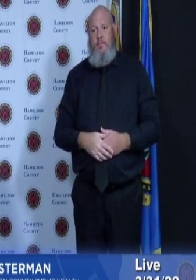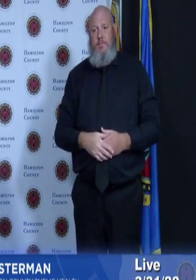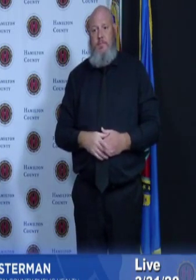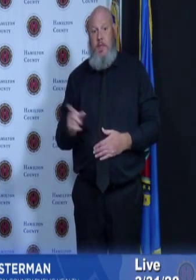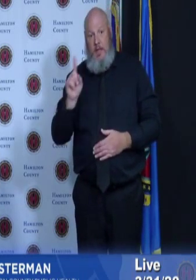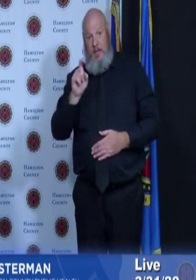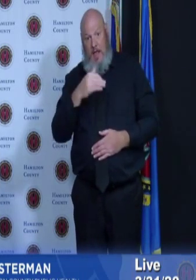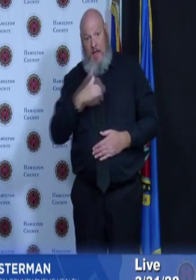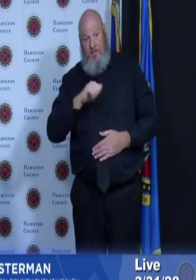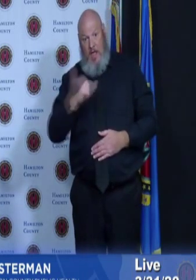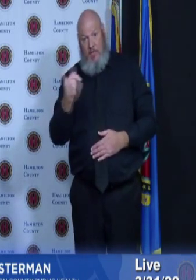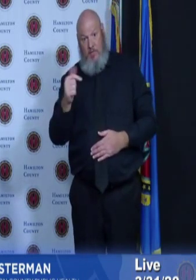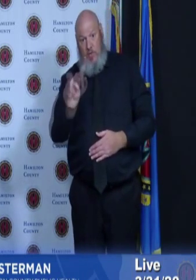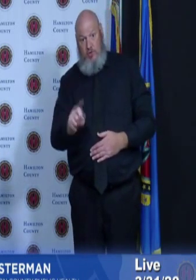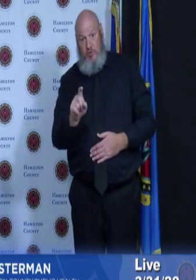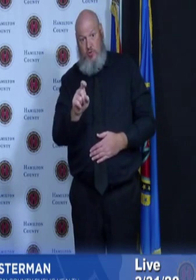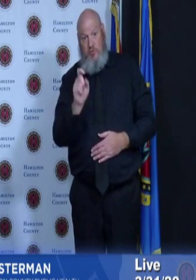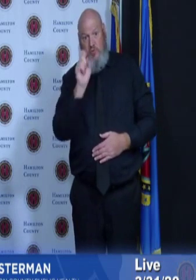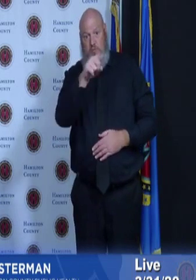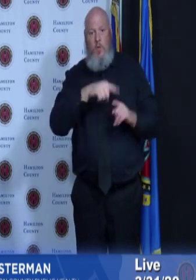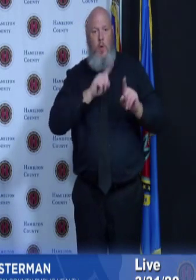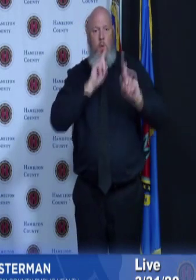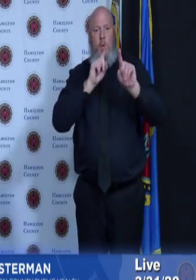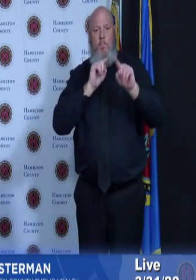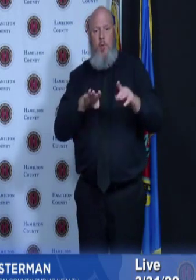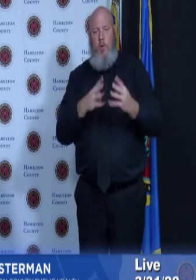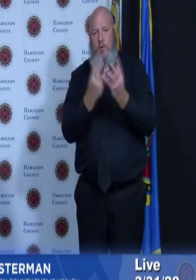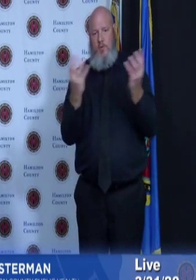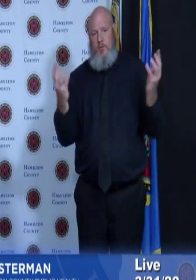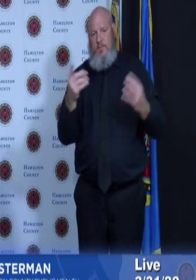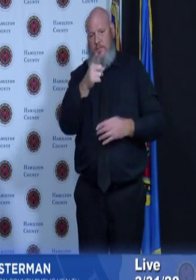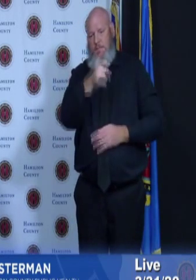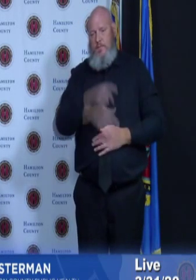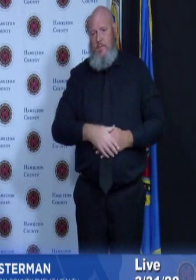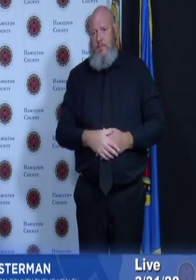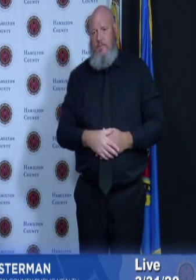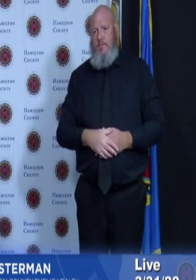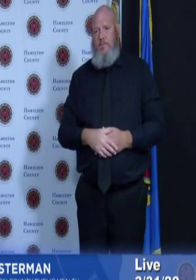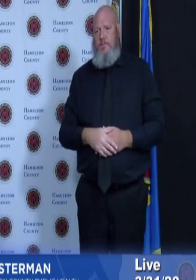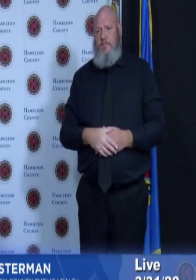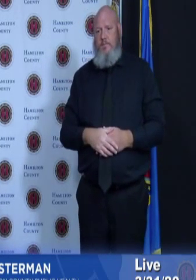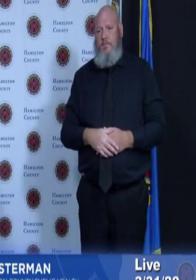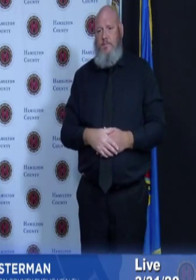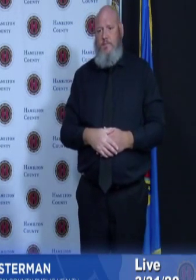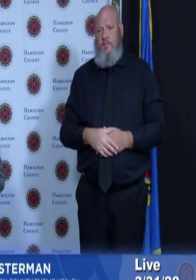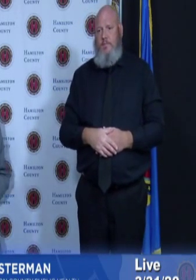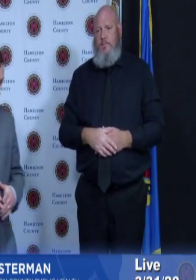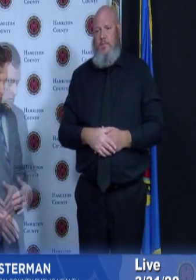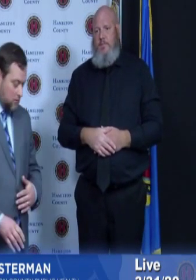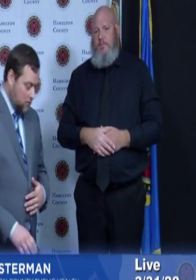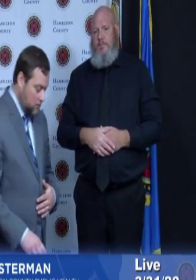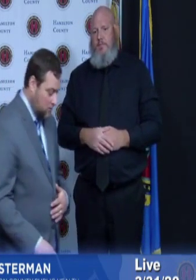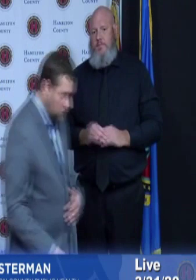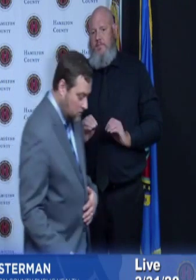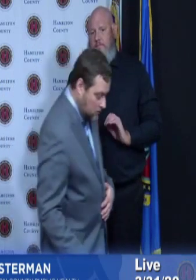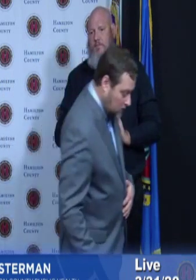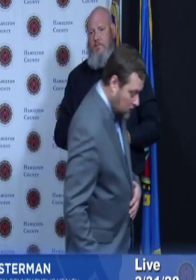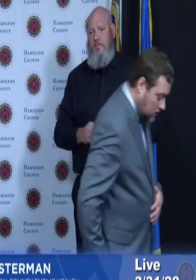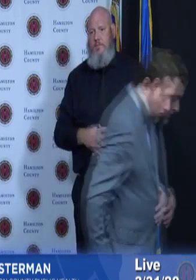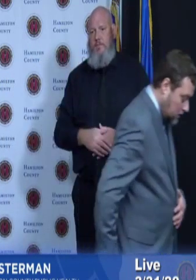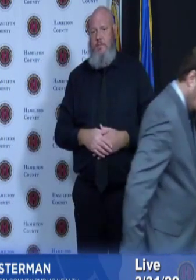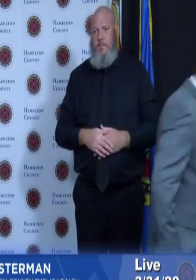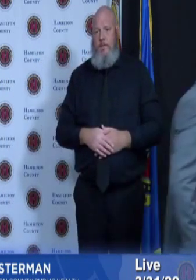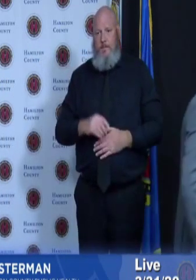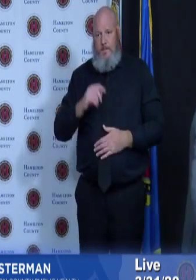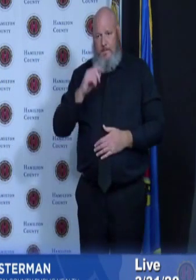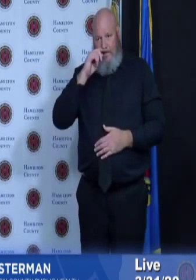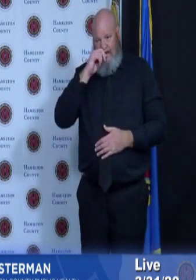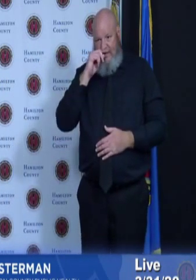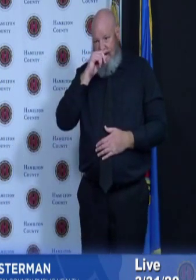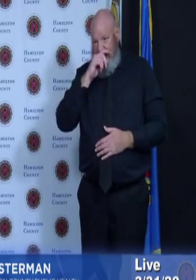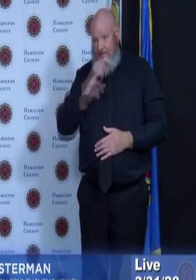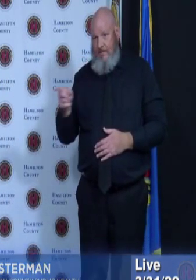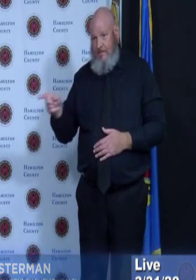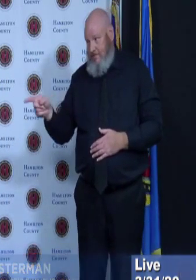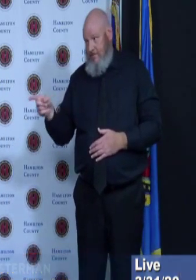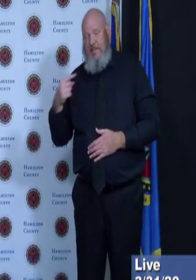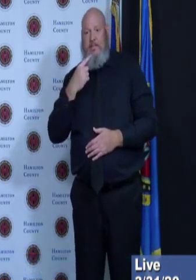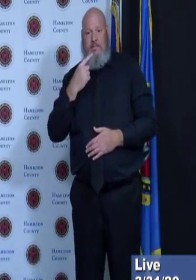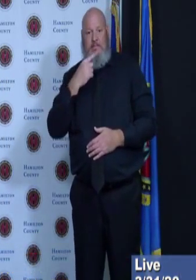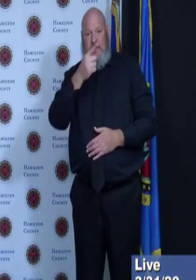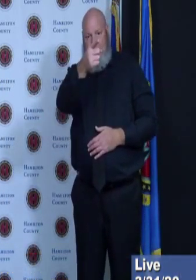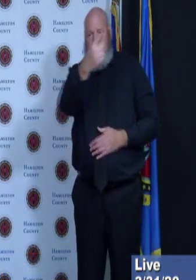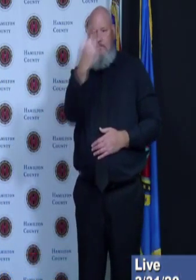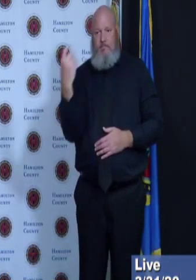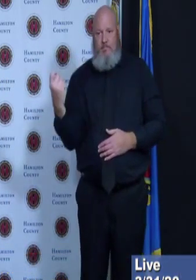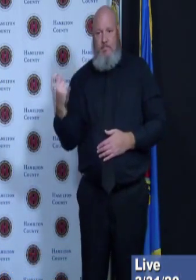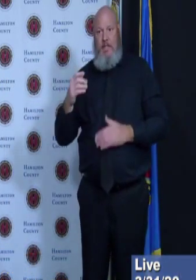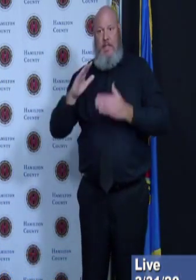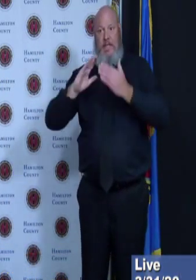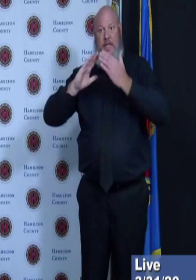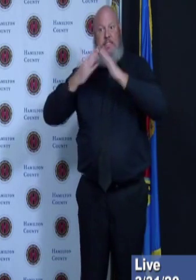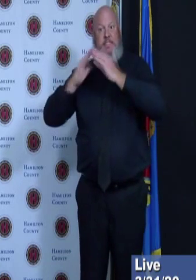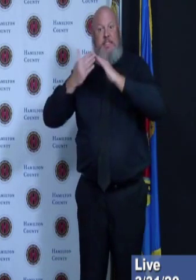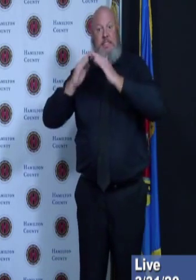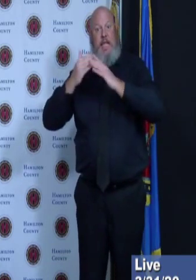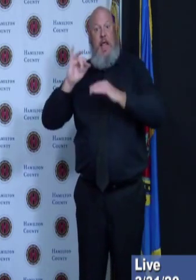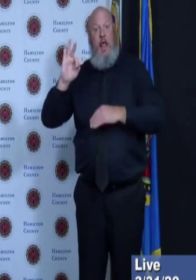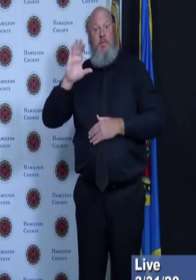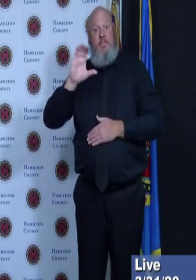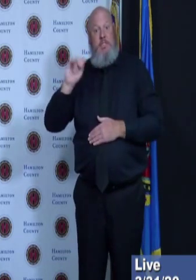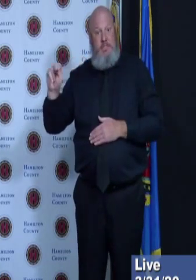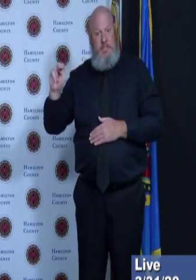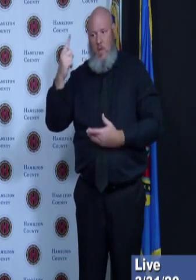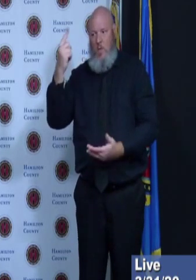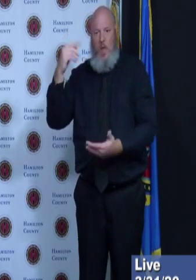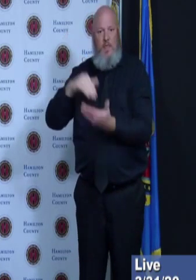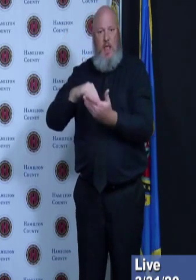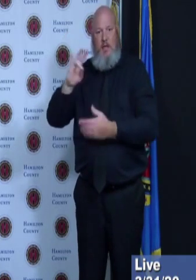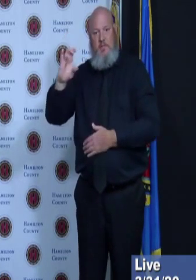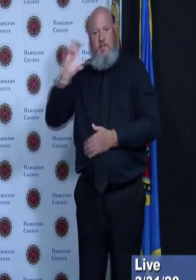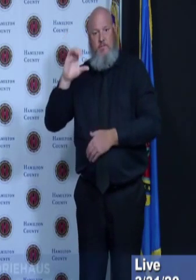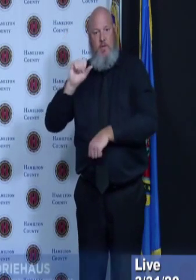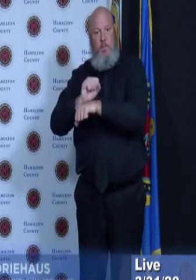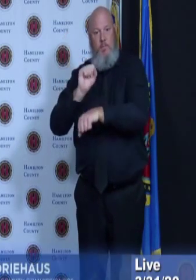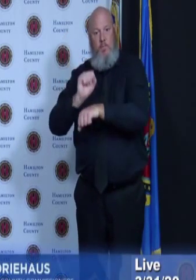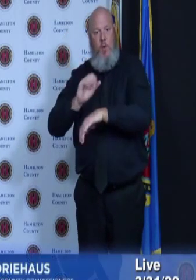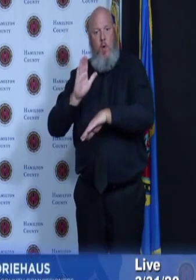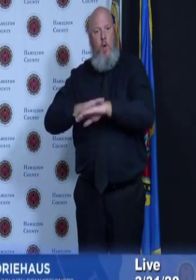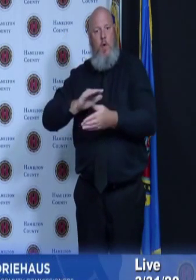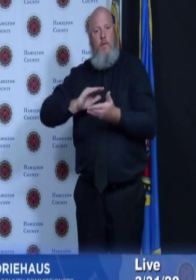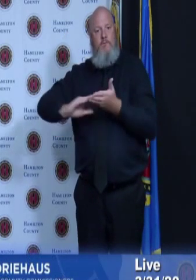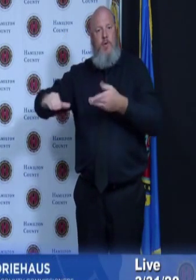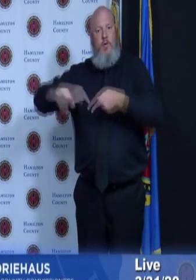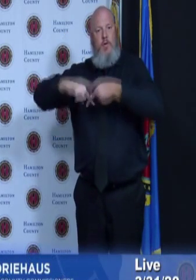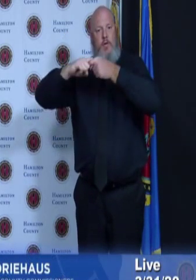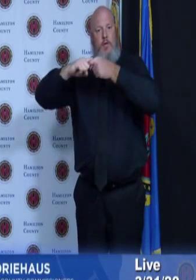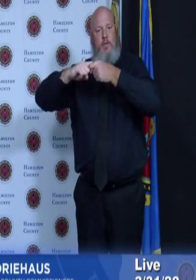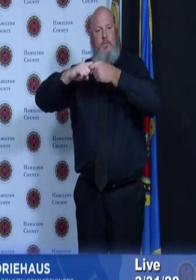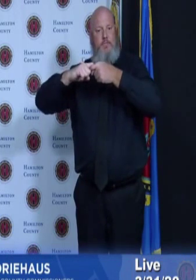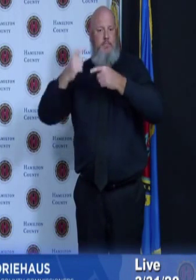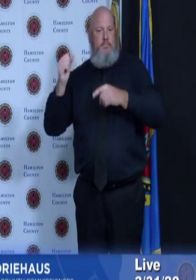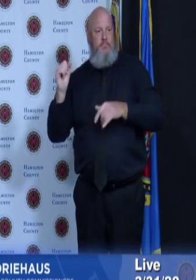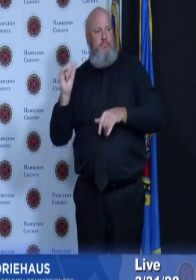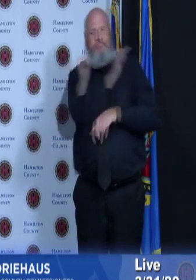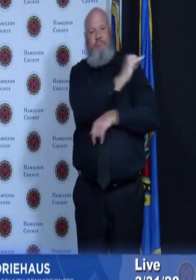I'm wondering 1700 on temporary leave yesterday her loan form in other words